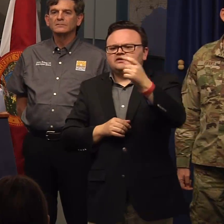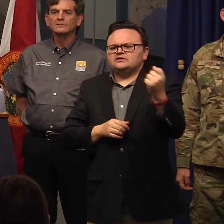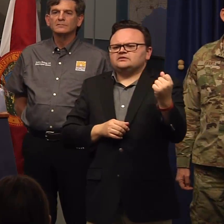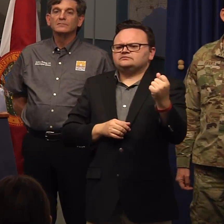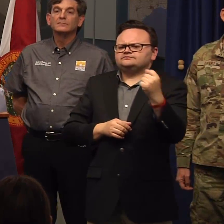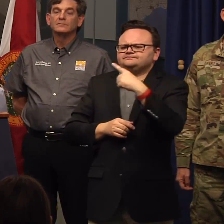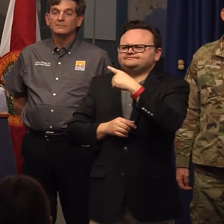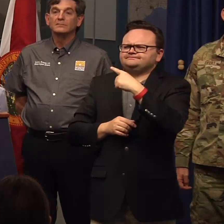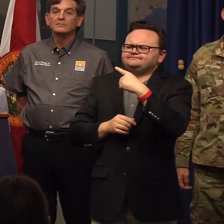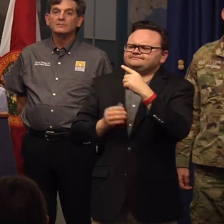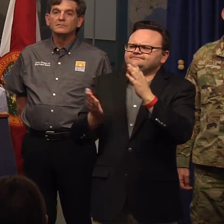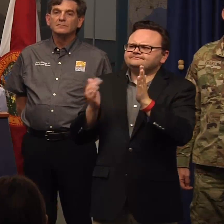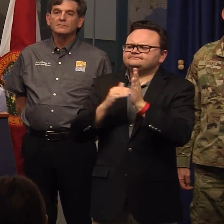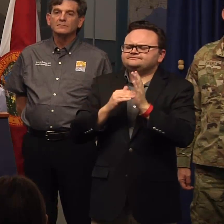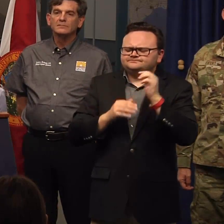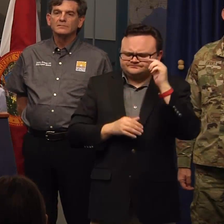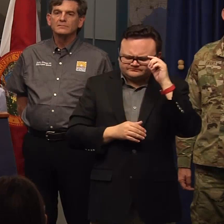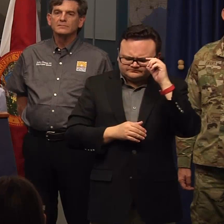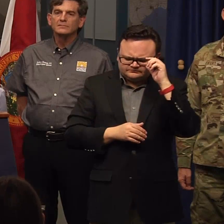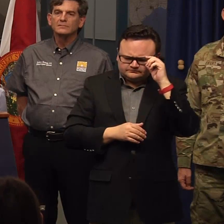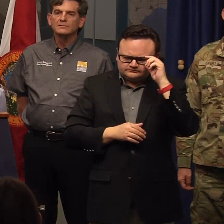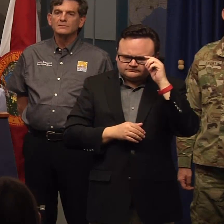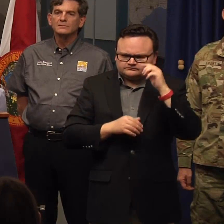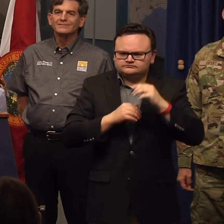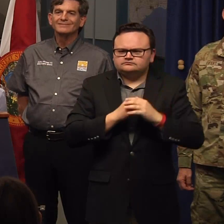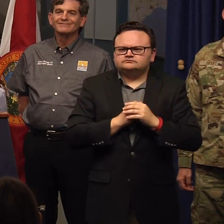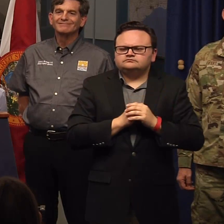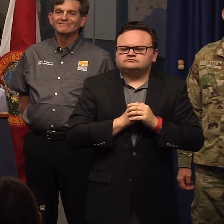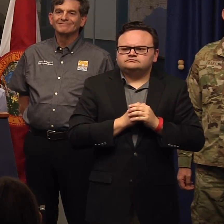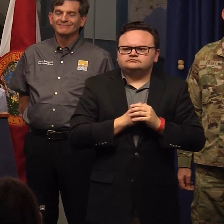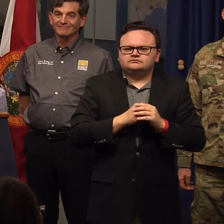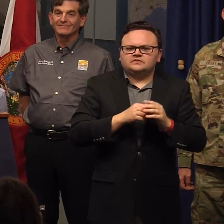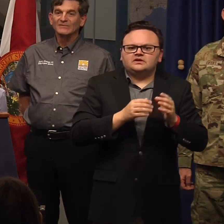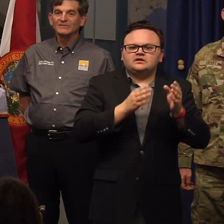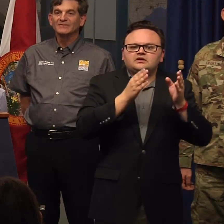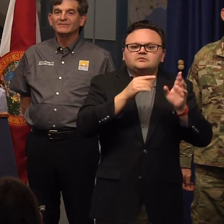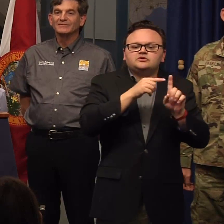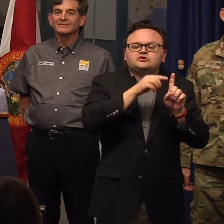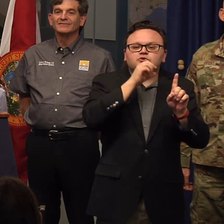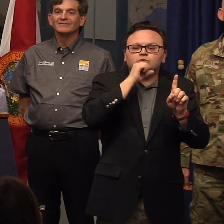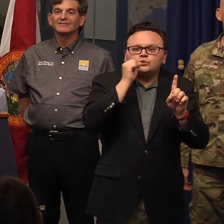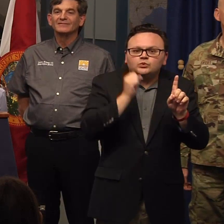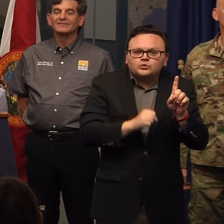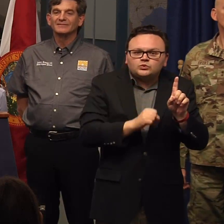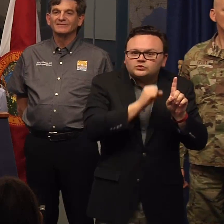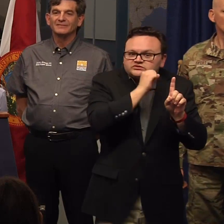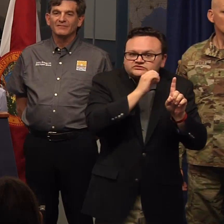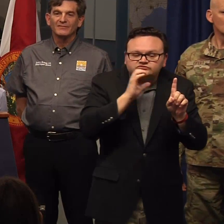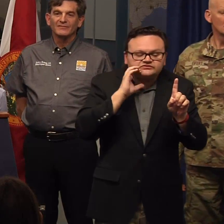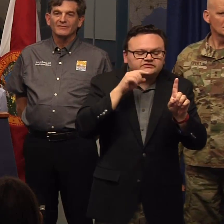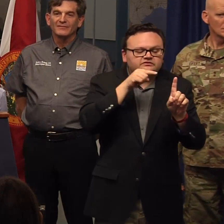SUPPORTING THEM IN THEIR COORDINATION WITH THEIR LOCAL COUNTY EMERGENCY MANAGEMENT INFRASTRUCTURE SOTHAT THEY ARE GETTING THEIR REQUESTS IN AS WELL .